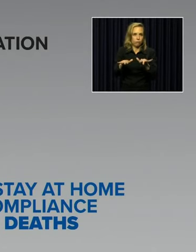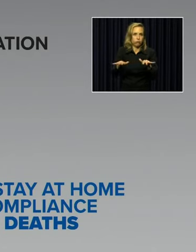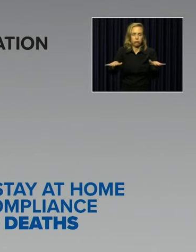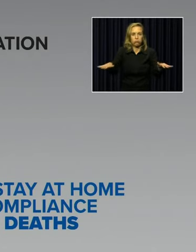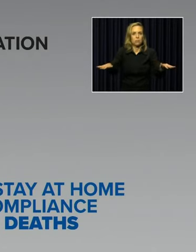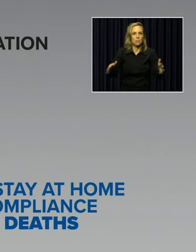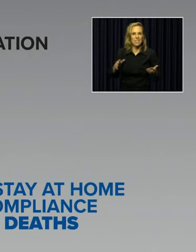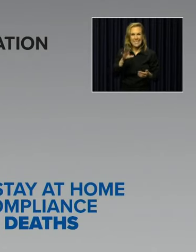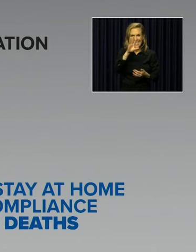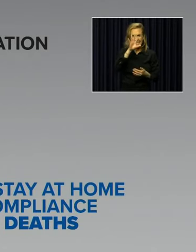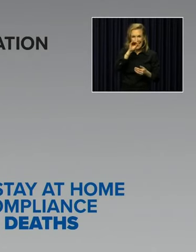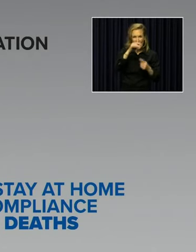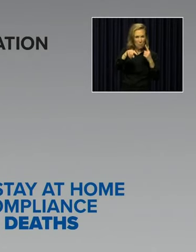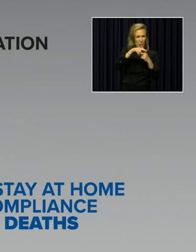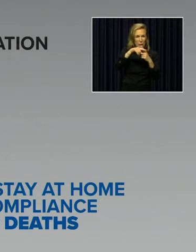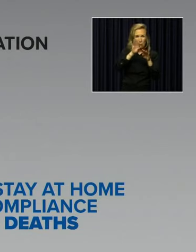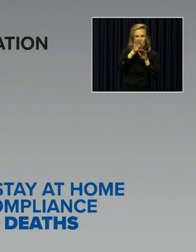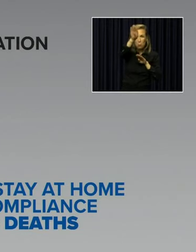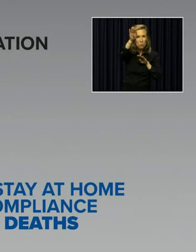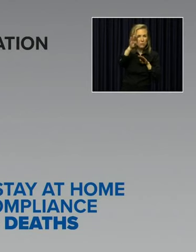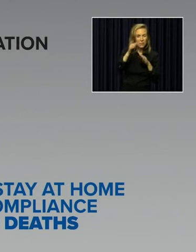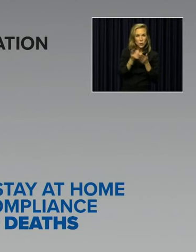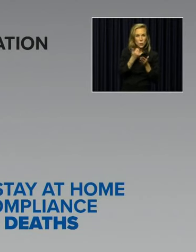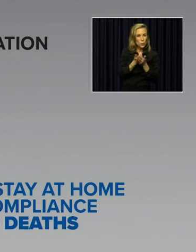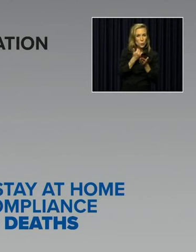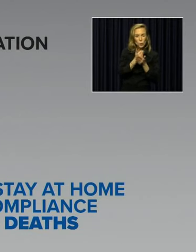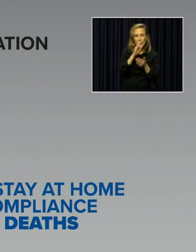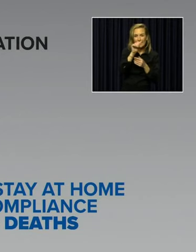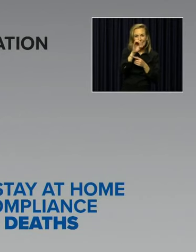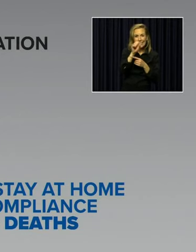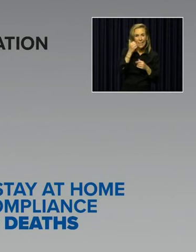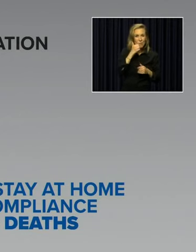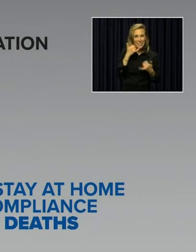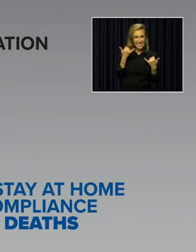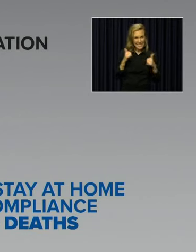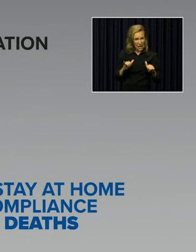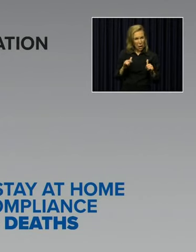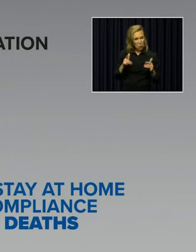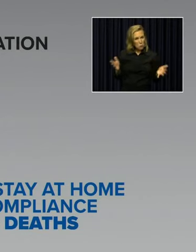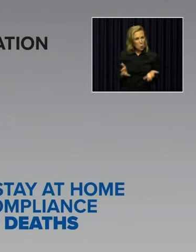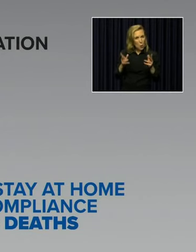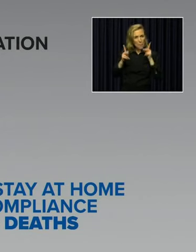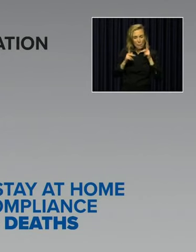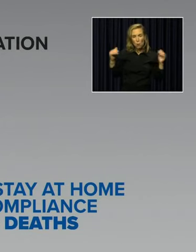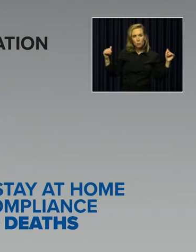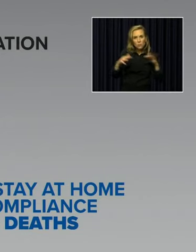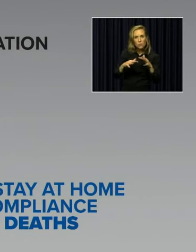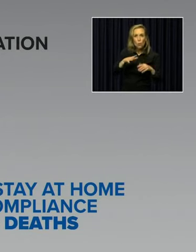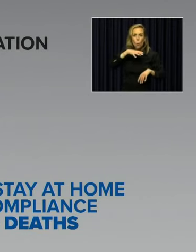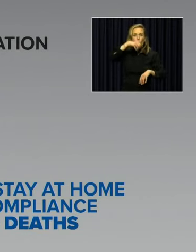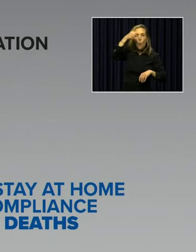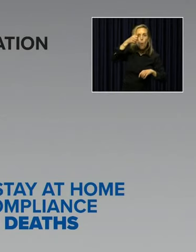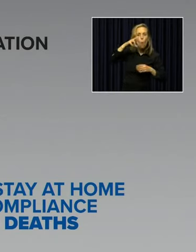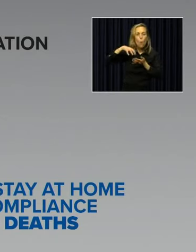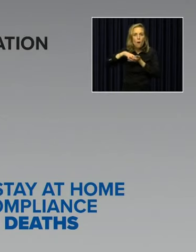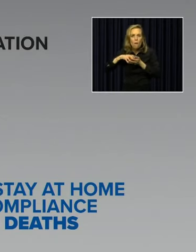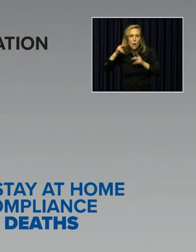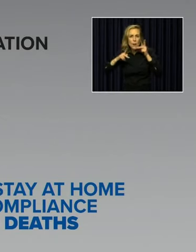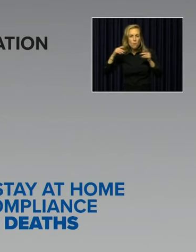TALKING ABOUT THAT BEING REALLY HARD TO GET NOW, DO YOU HAVE A